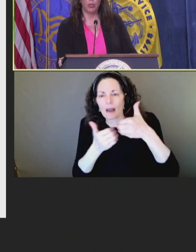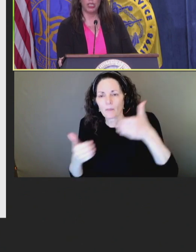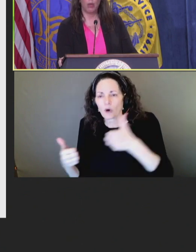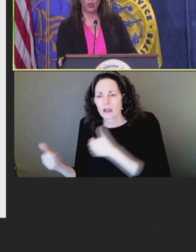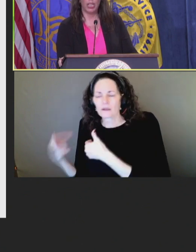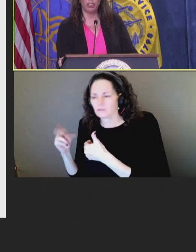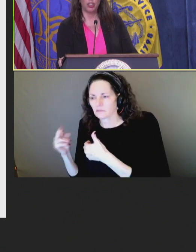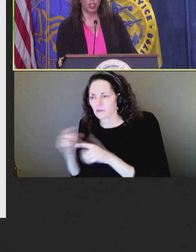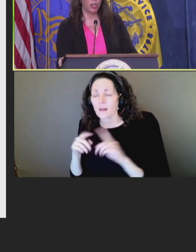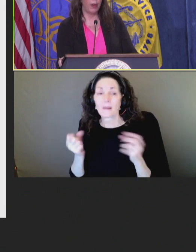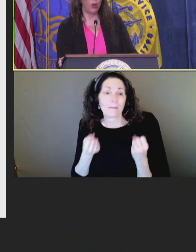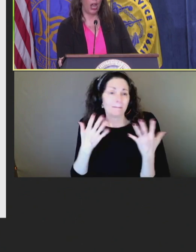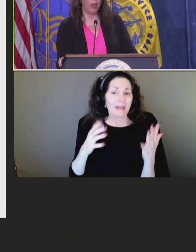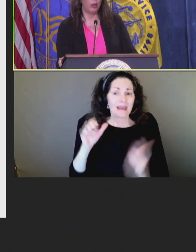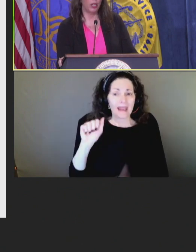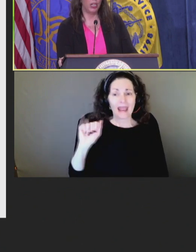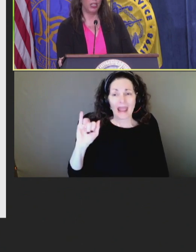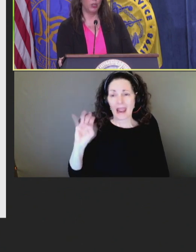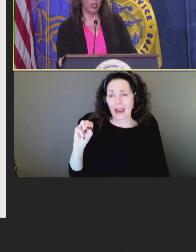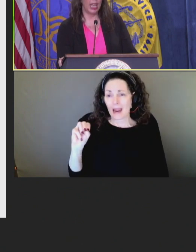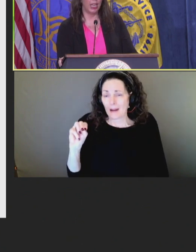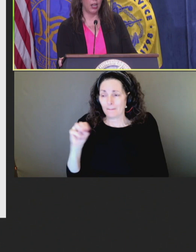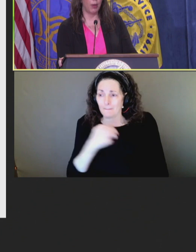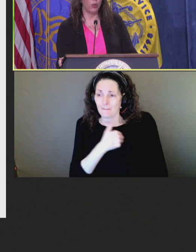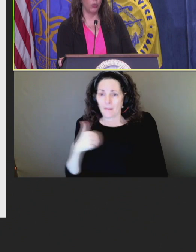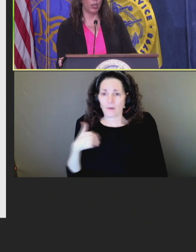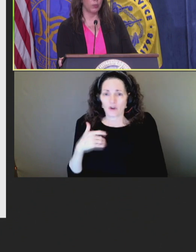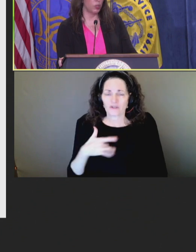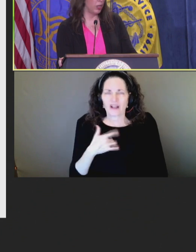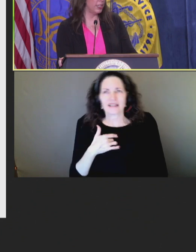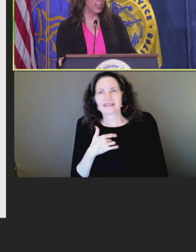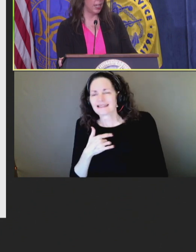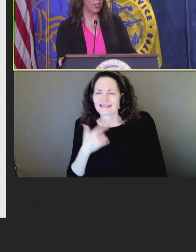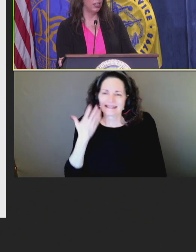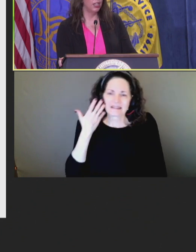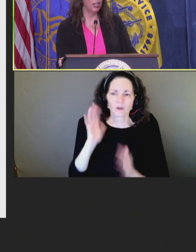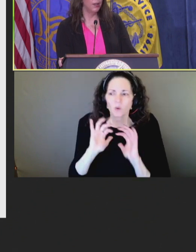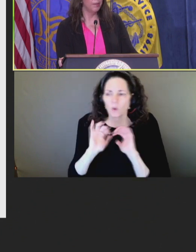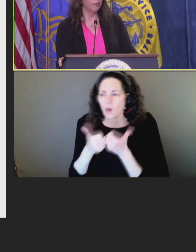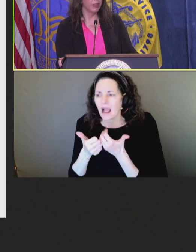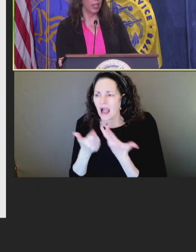that weren't yet sure about how they were going to communicate about the respiratory season.